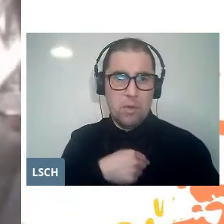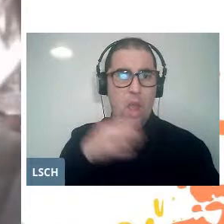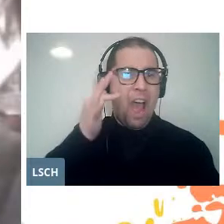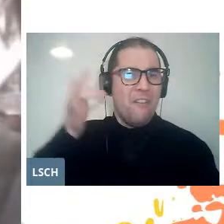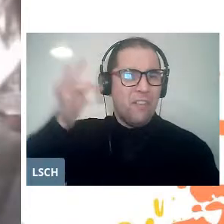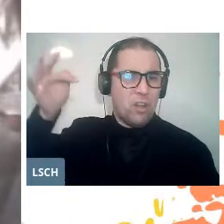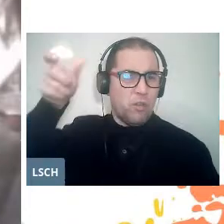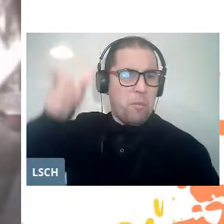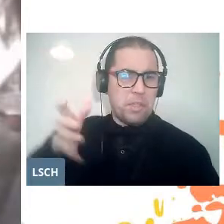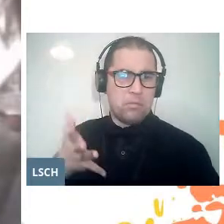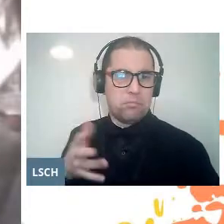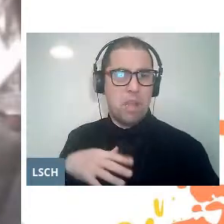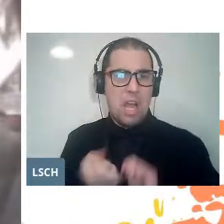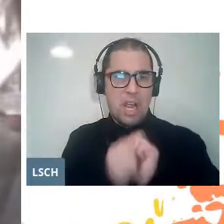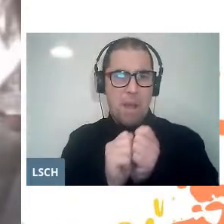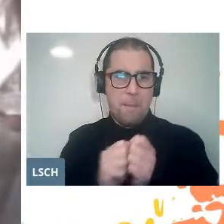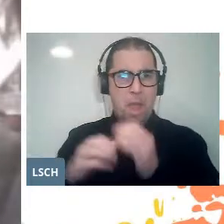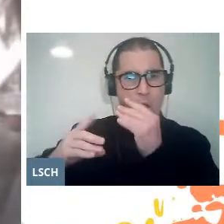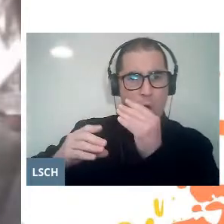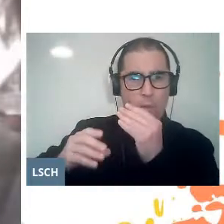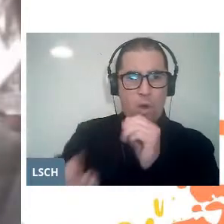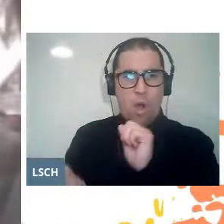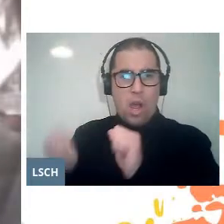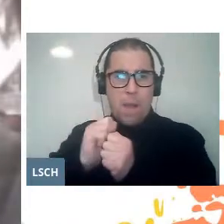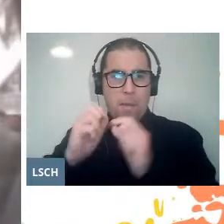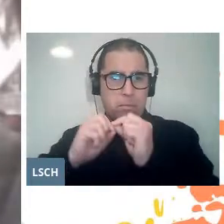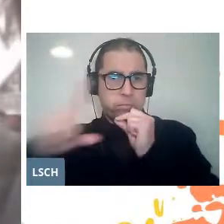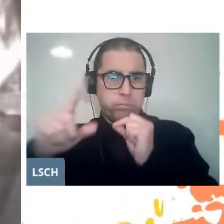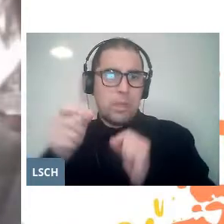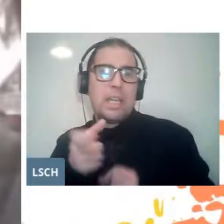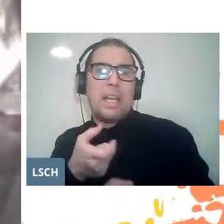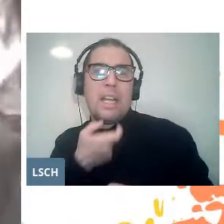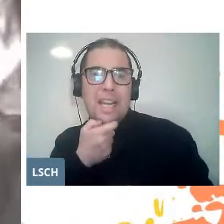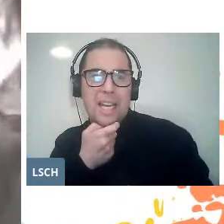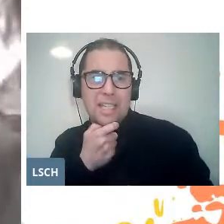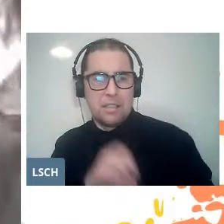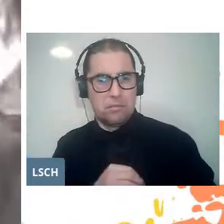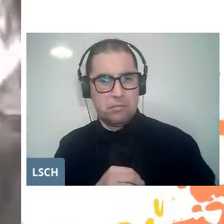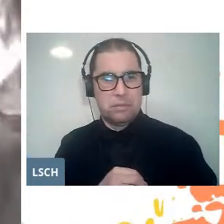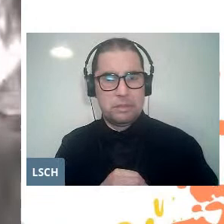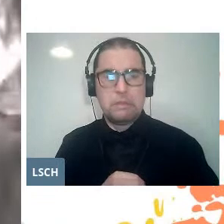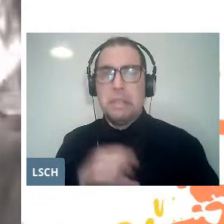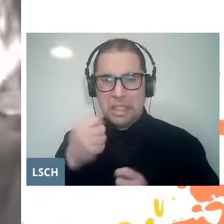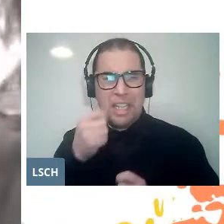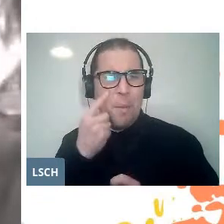He changes the oboes for two English horns, in an evident sound experimentation,